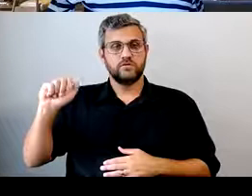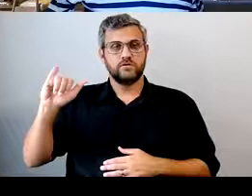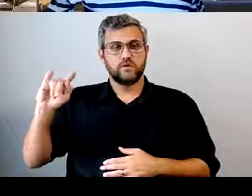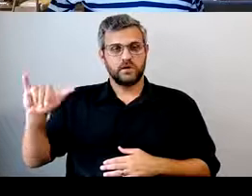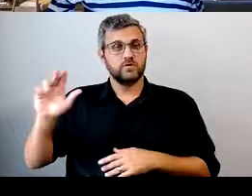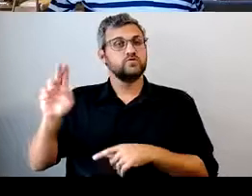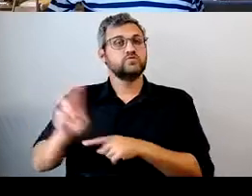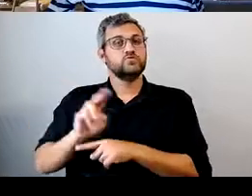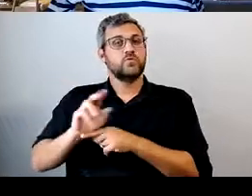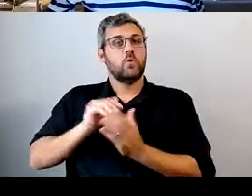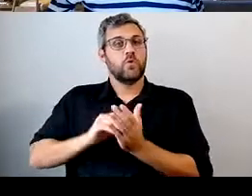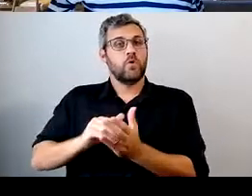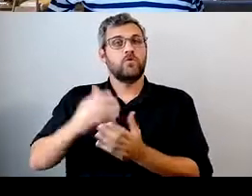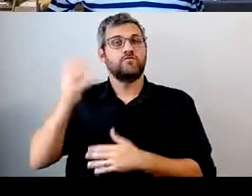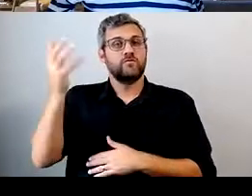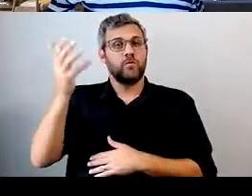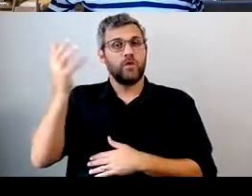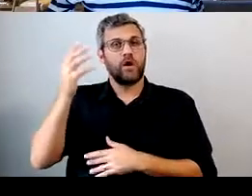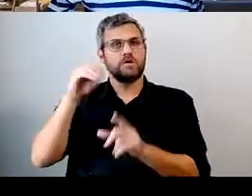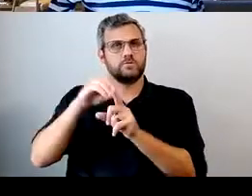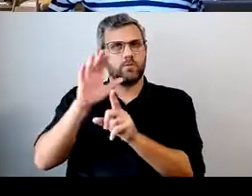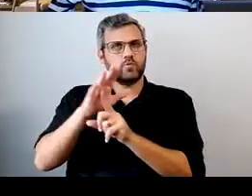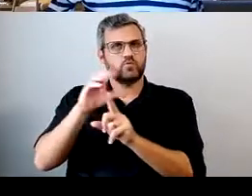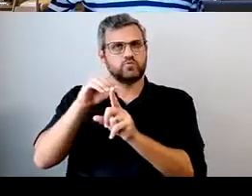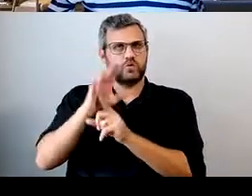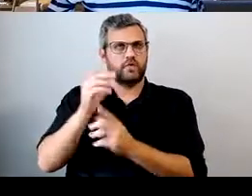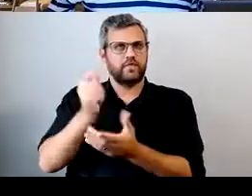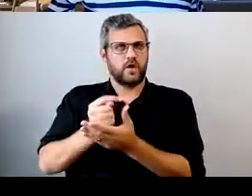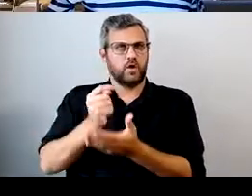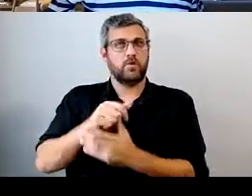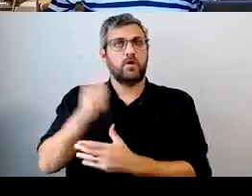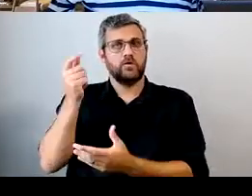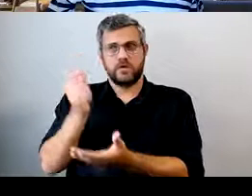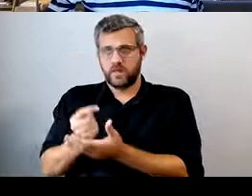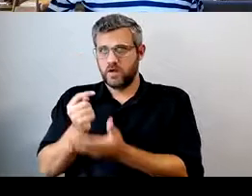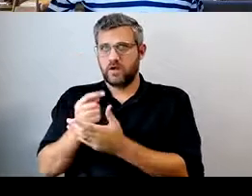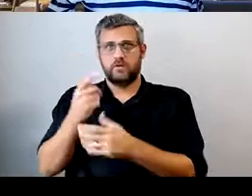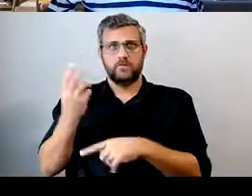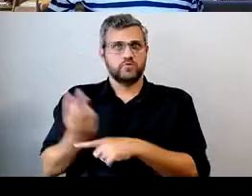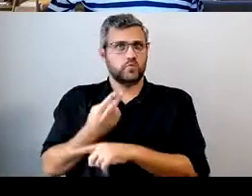as the mode of administering exposure therapy, but again, it can have other therapeutic uses,